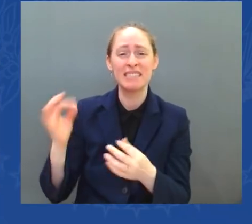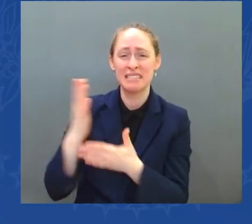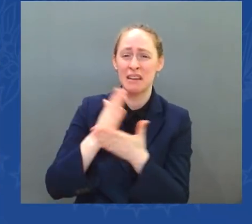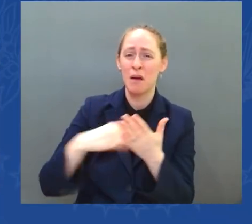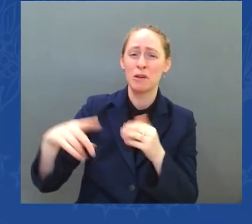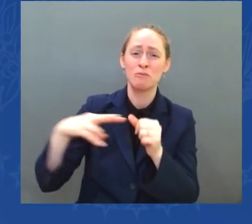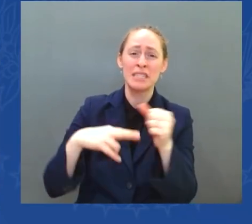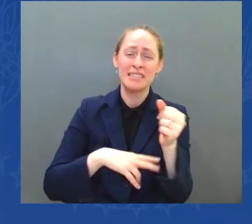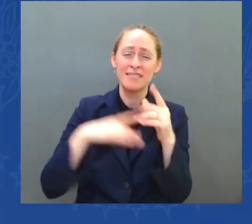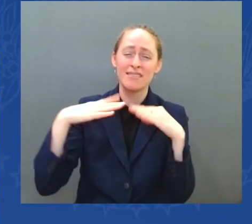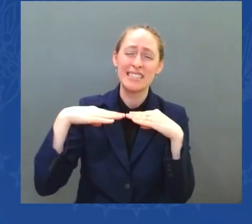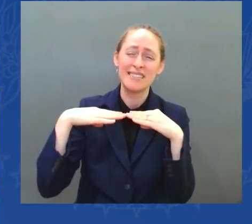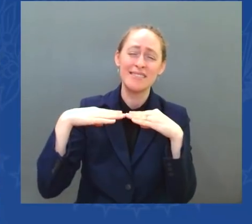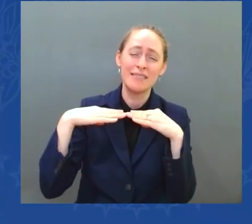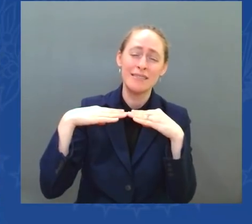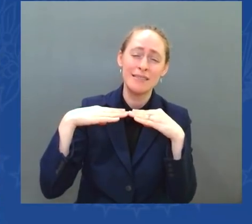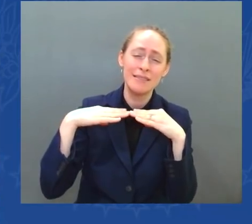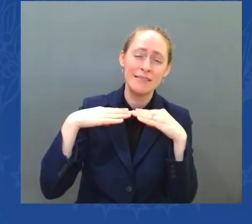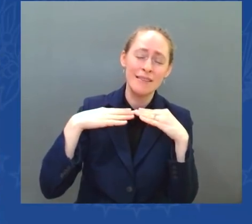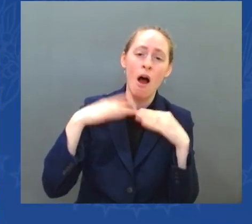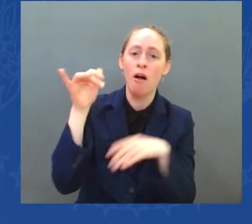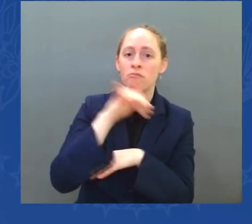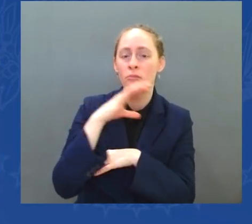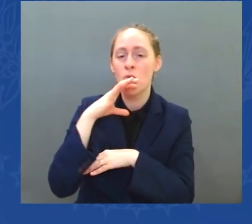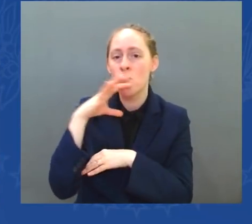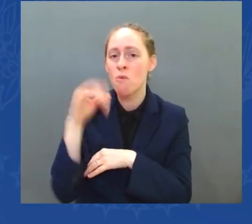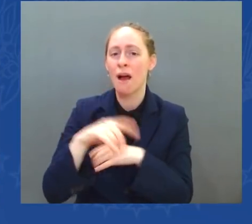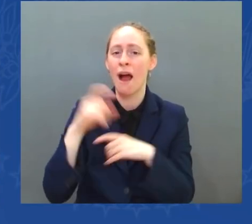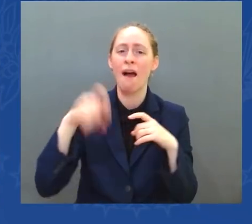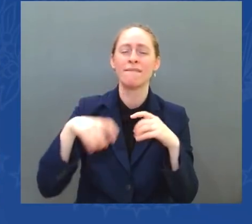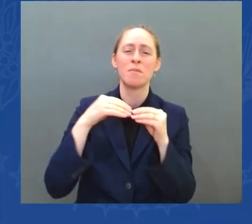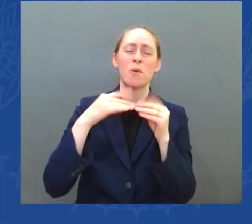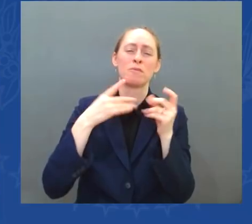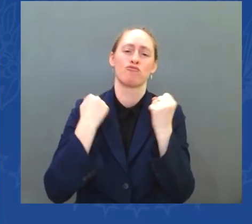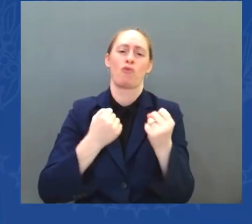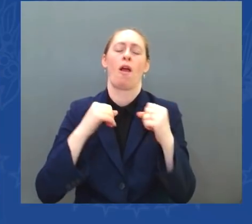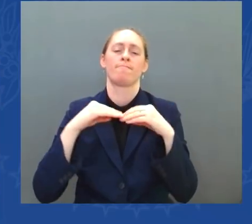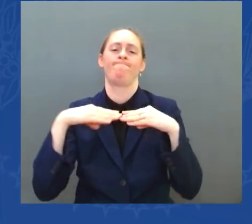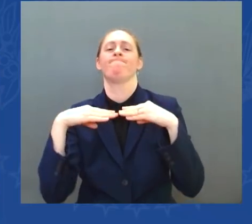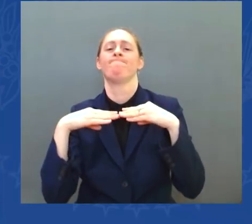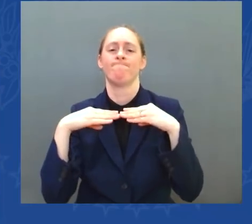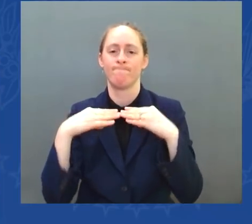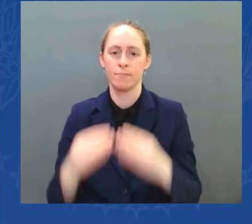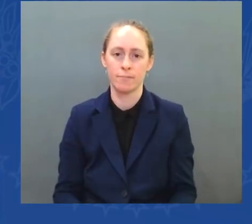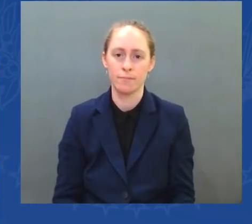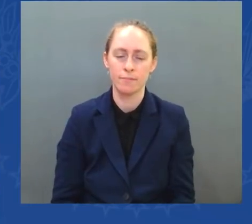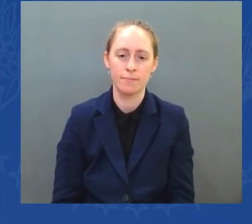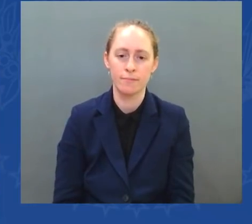We're also building a national network of electric charging stations, I mentioned earlier, for vehicles powered by these batteries